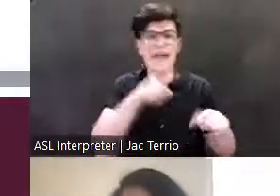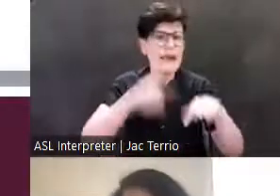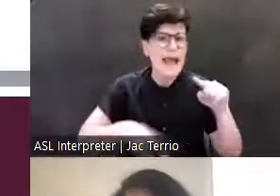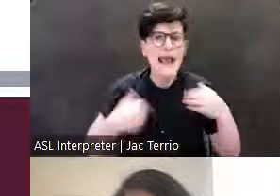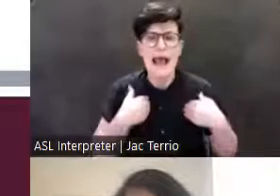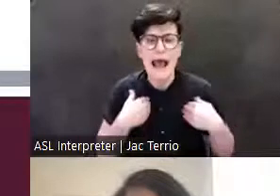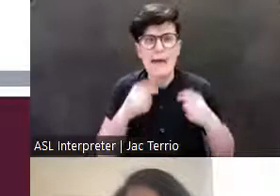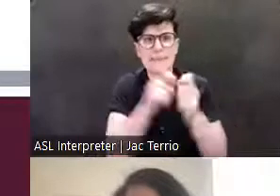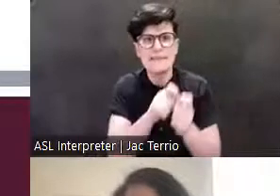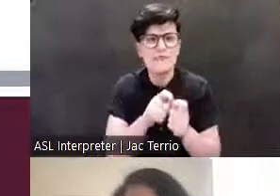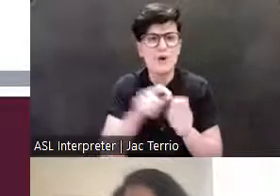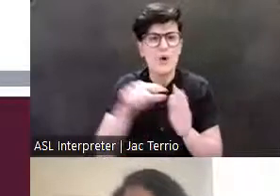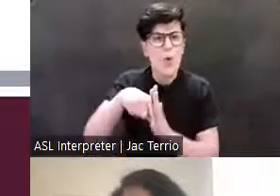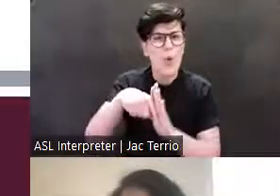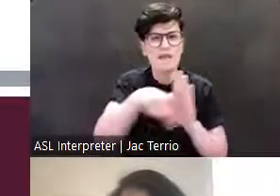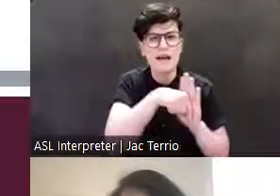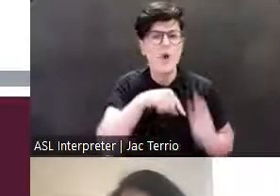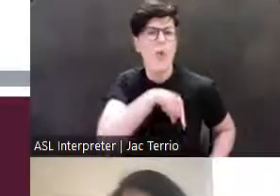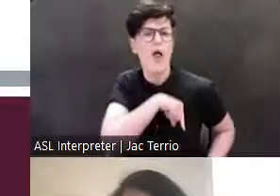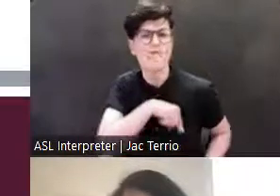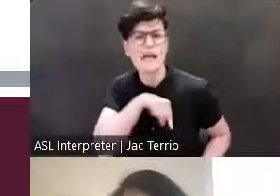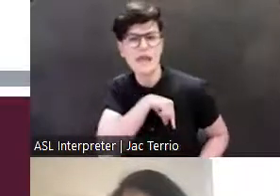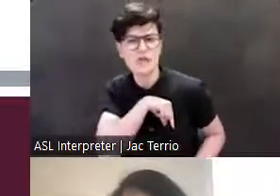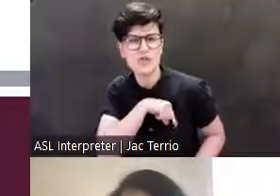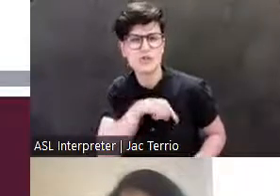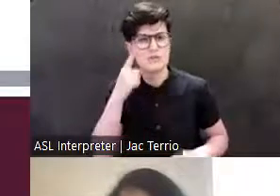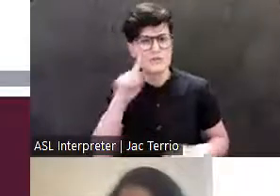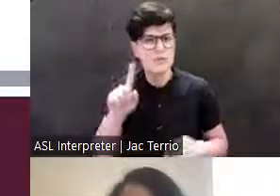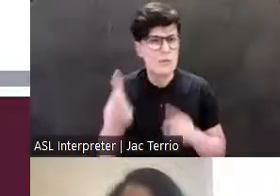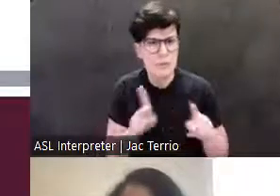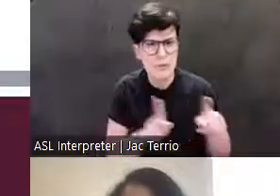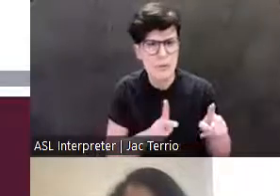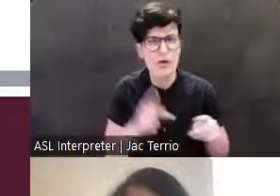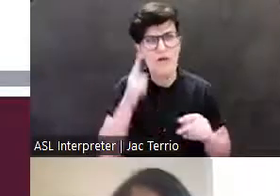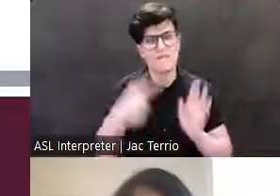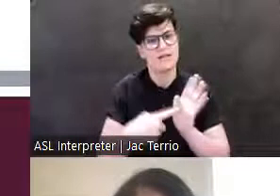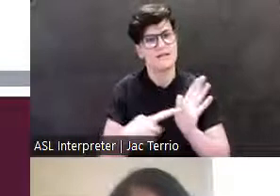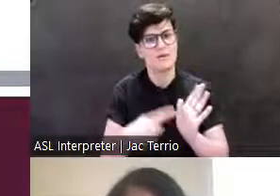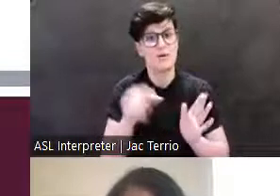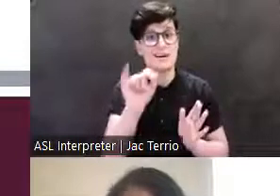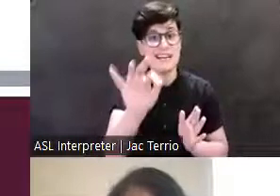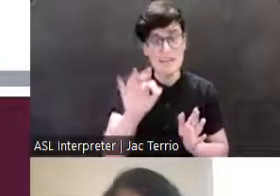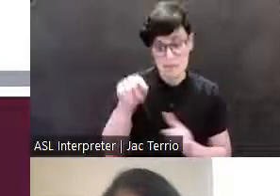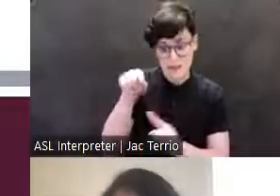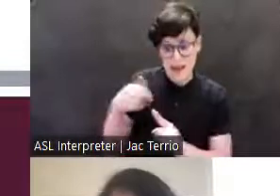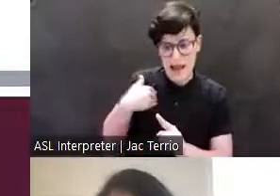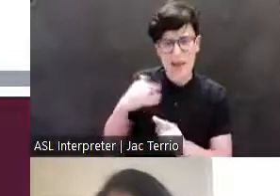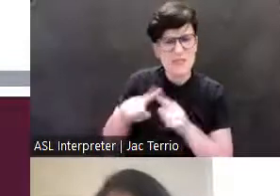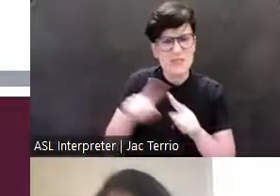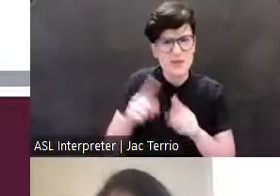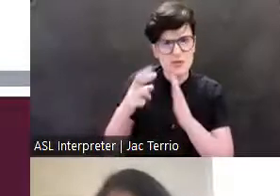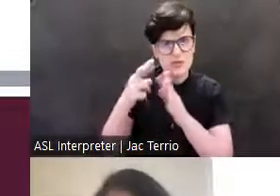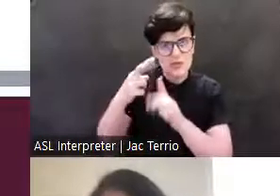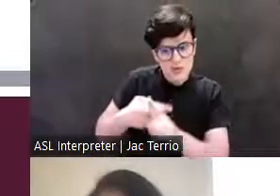For example, if there are different rental qualifications for a person with a disability,